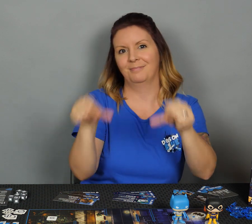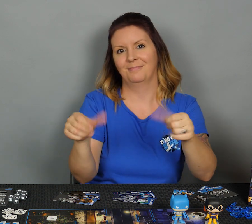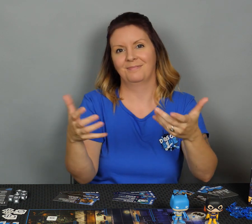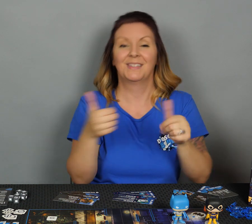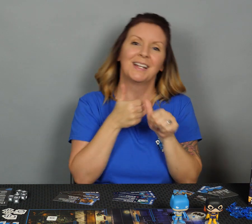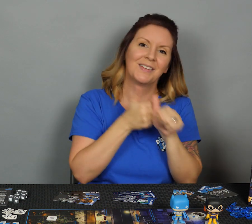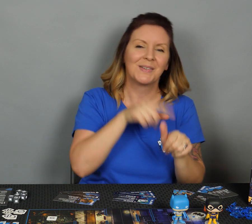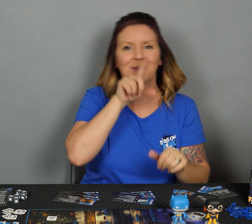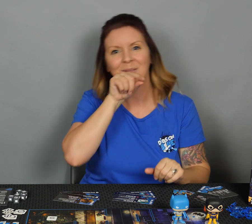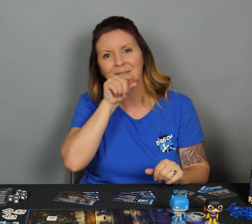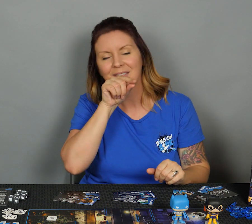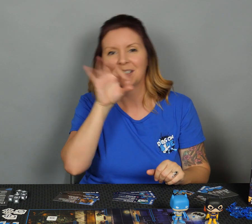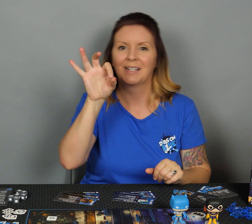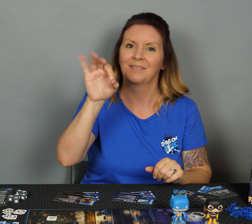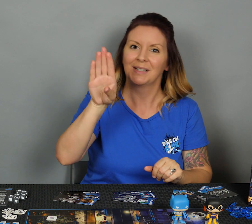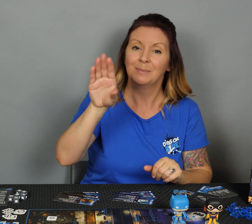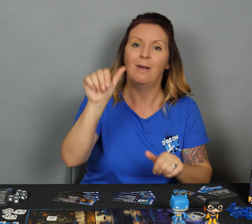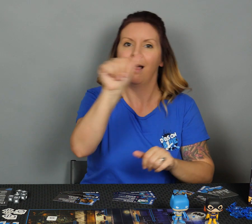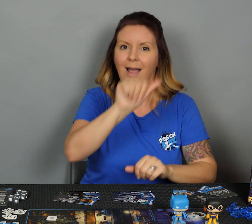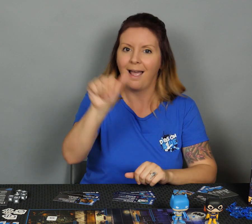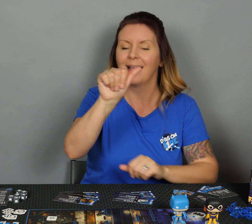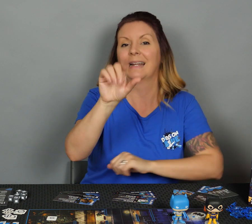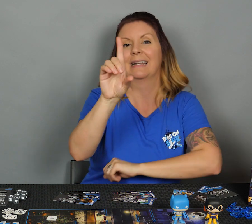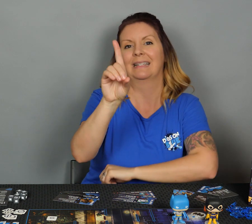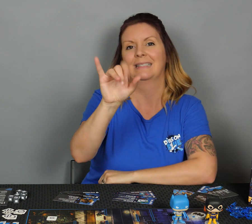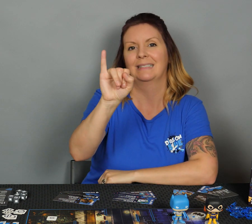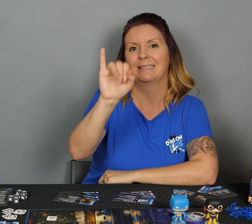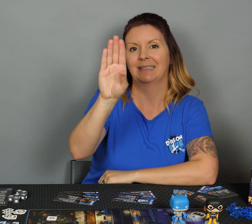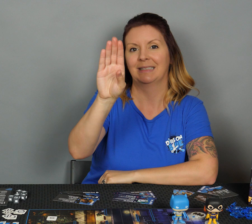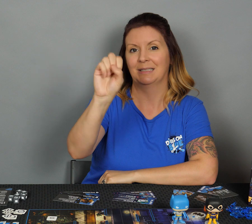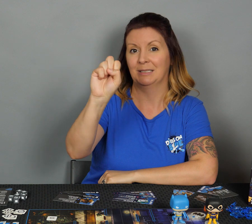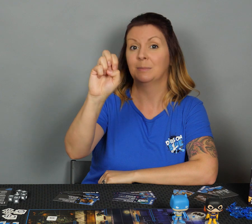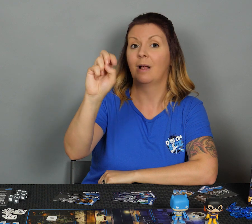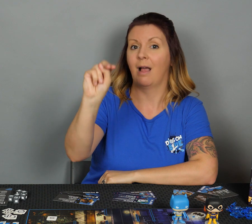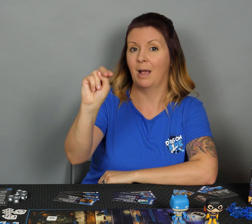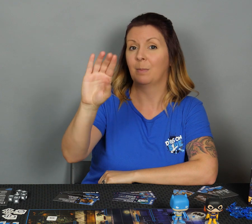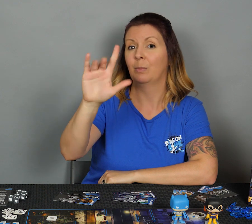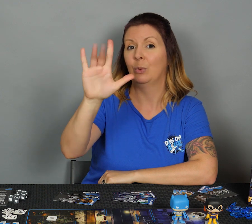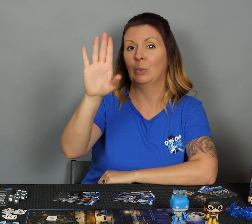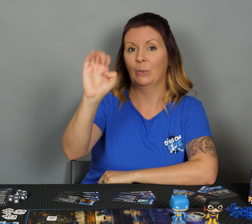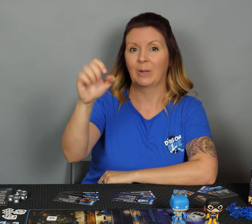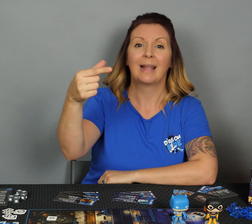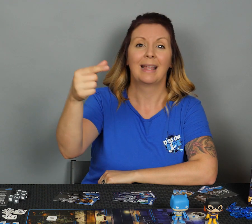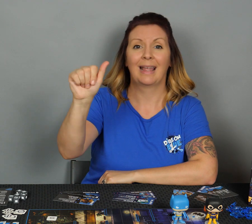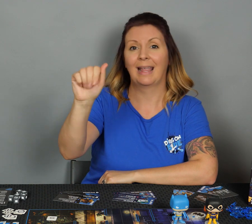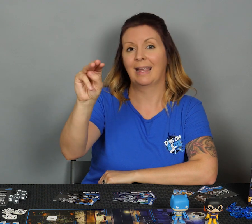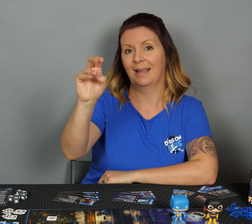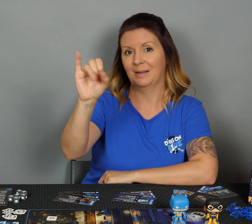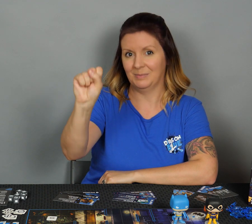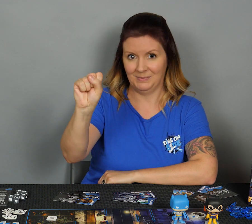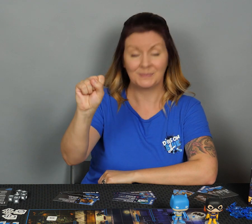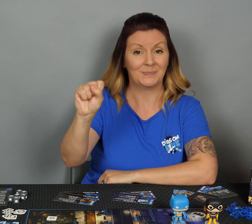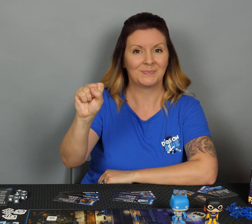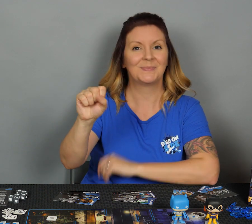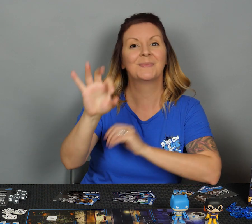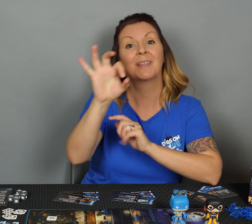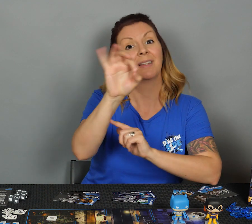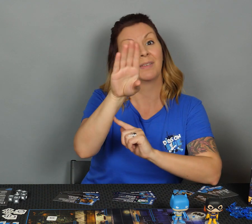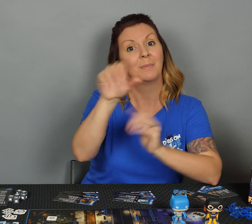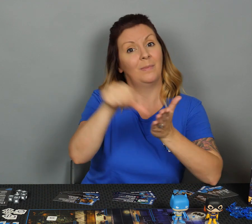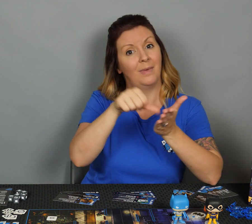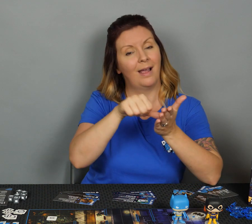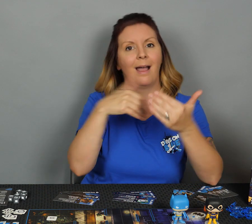You can follow us on Twitter and Facebook @DibsOnBlueGames.